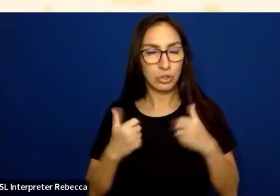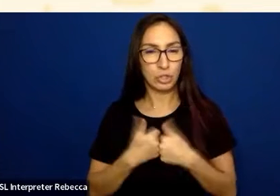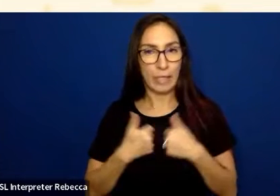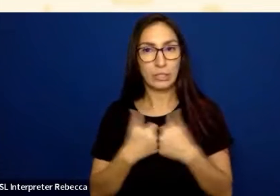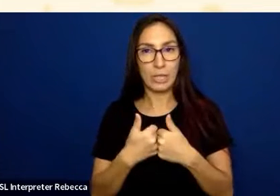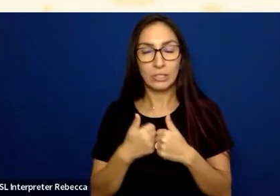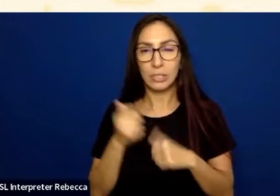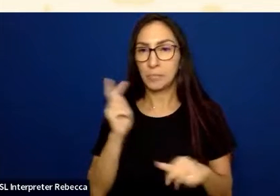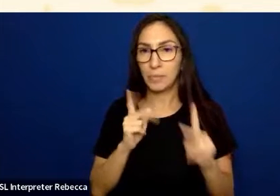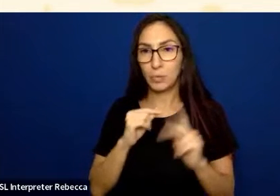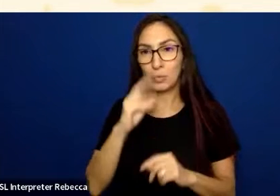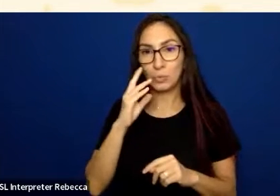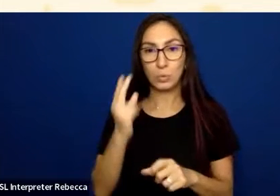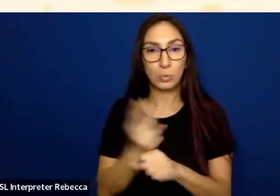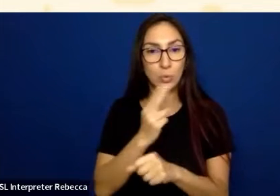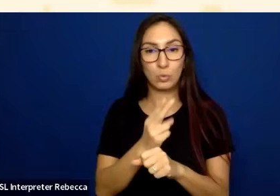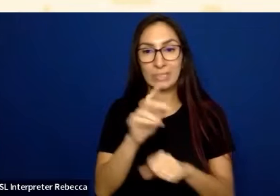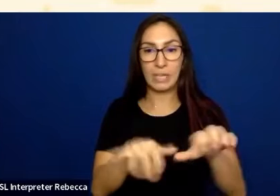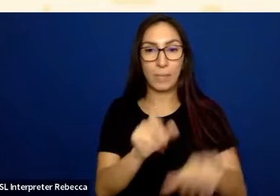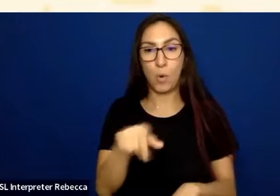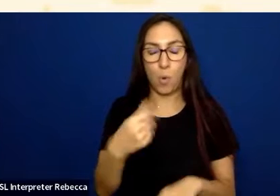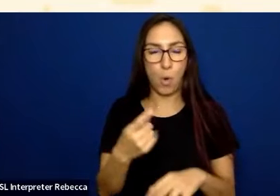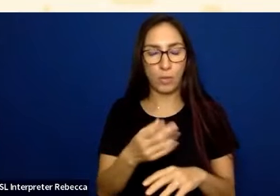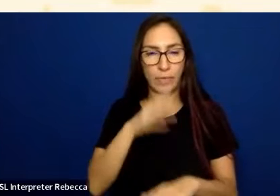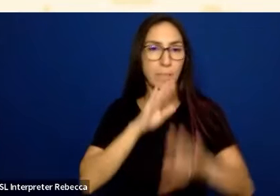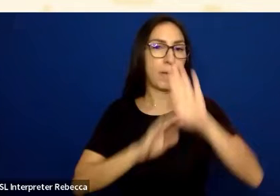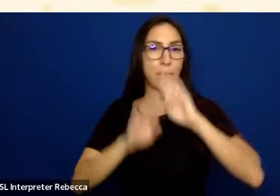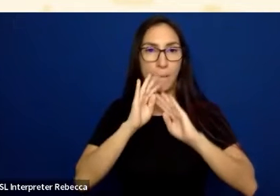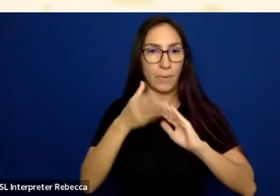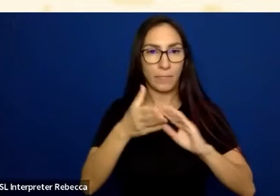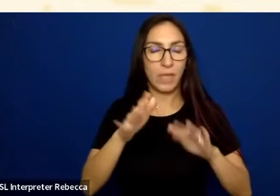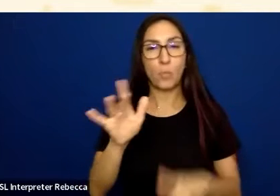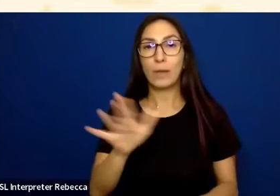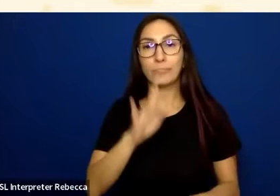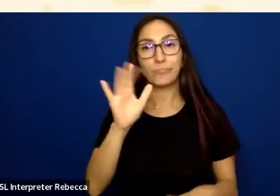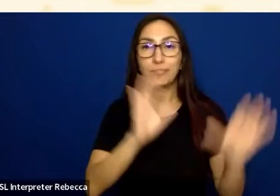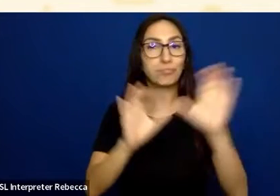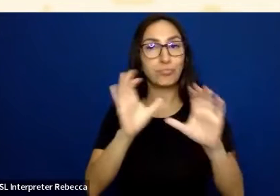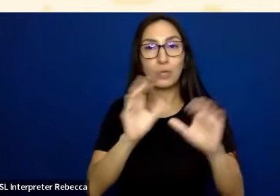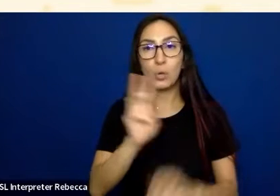on the web. How to implement keyboard access through navigation,